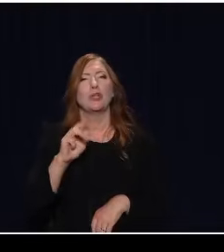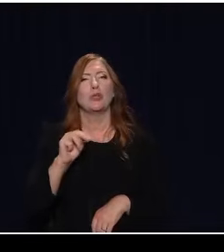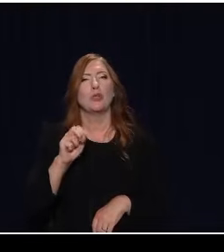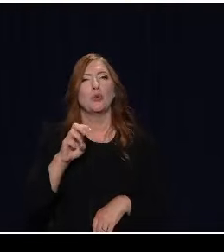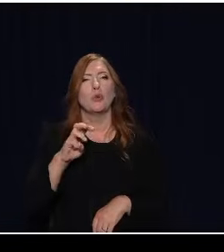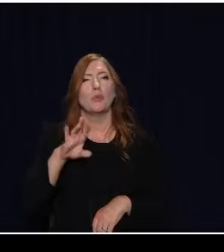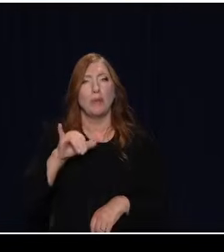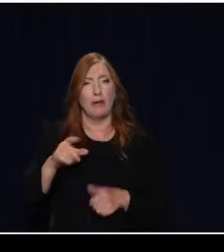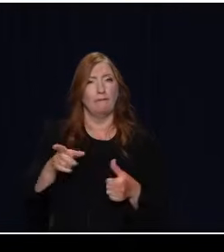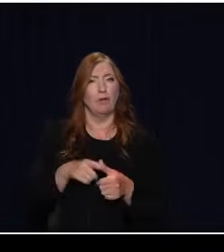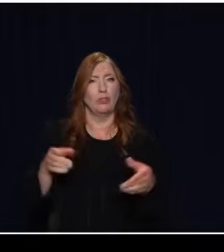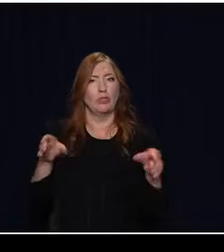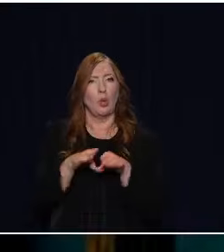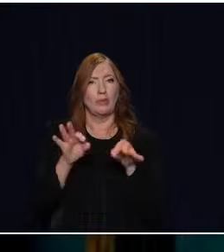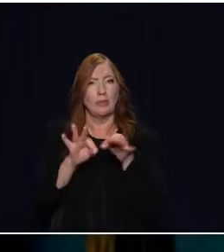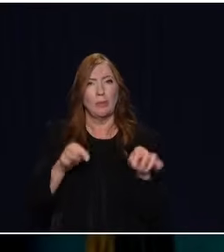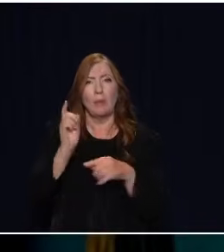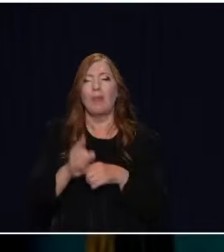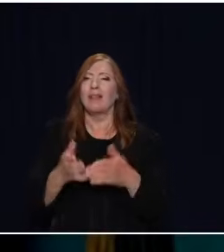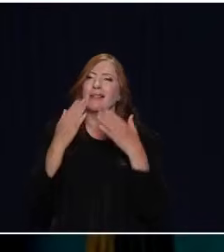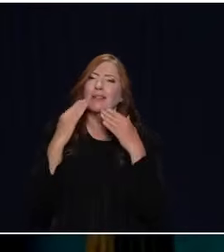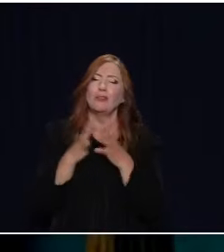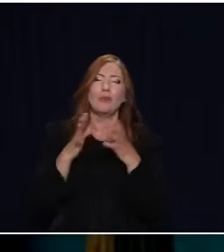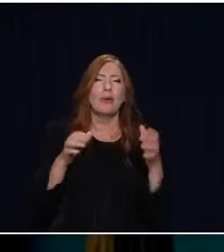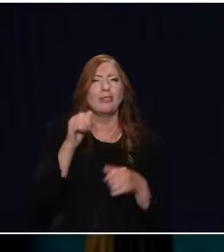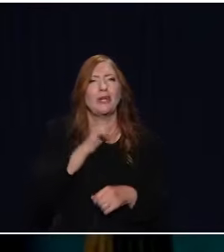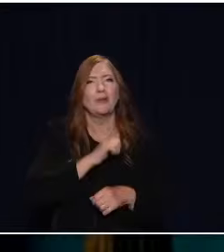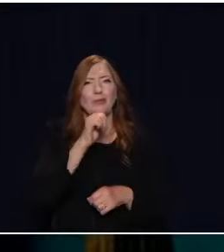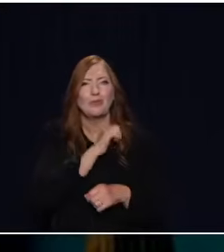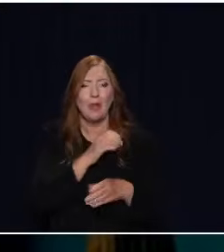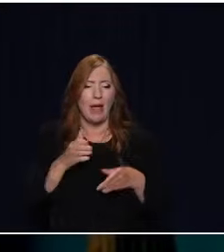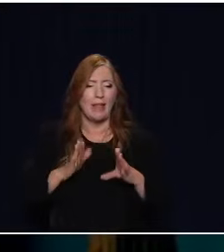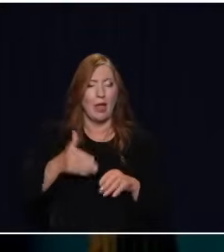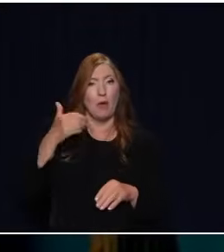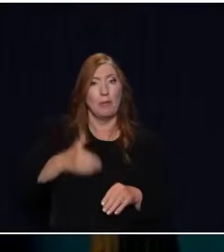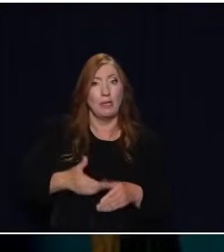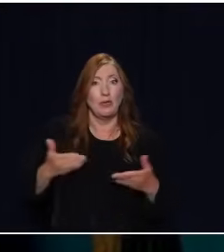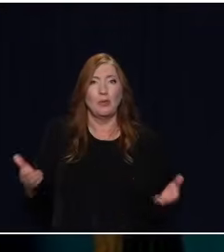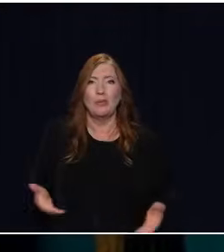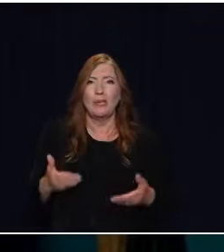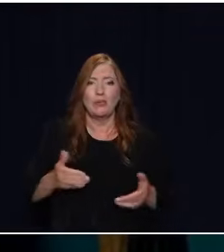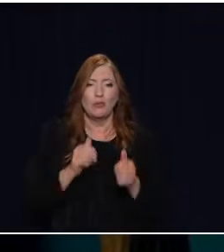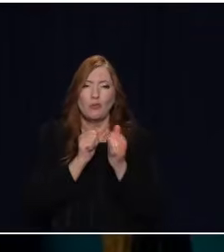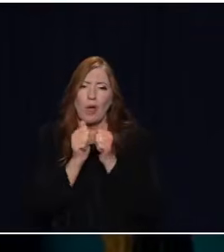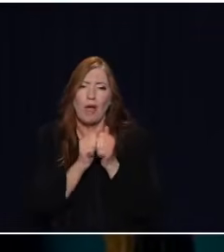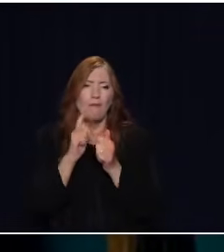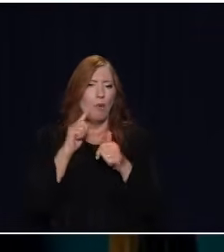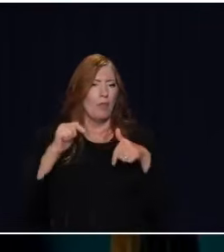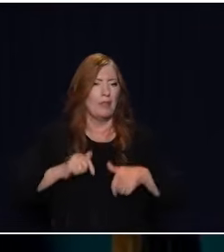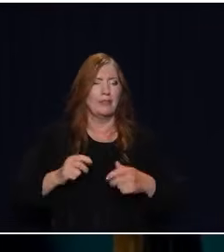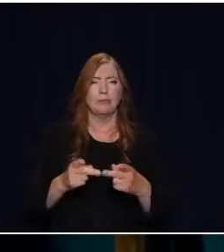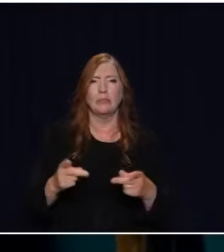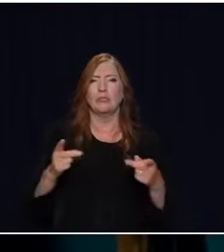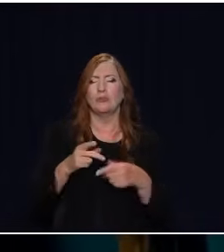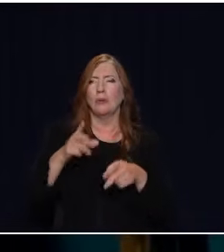HAVE TO POLITELY CUT YOU OFF. MR. NEWBY, YOU HAVE THE FIRST CLOSING STATEMENT. YOU HAVE ONE MINUTE.